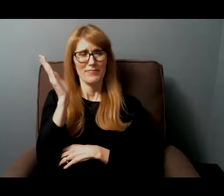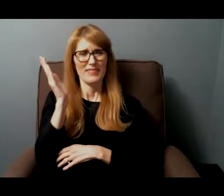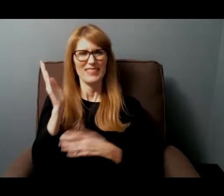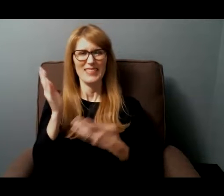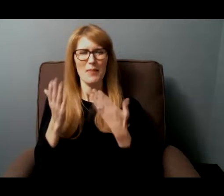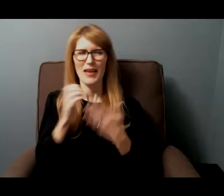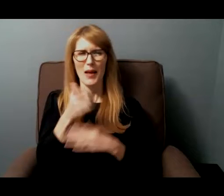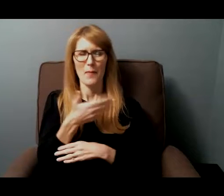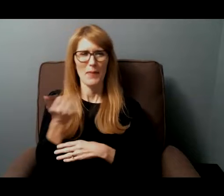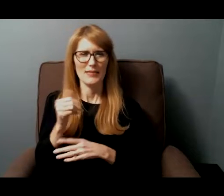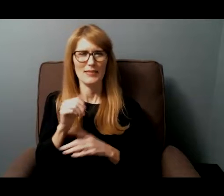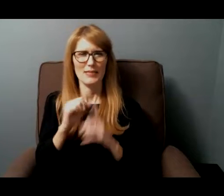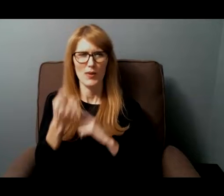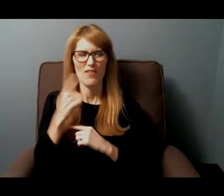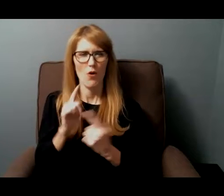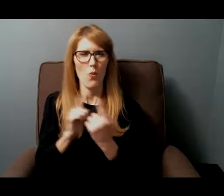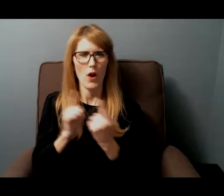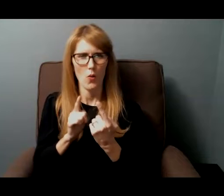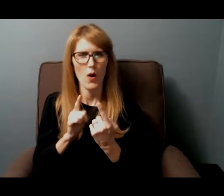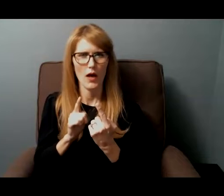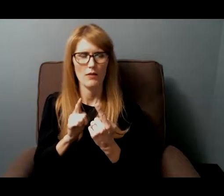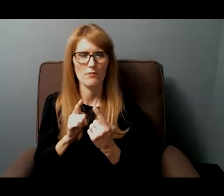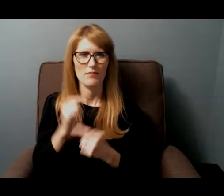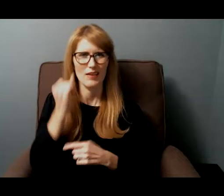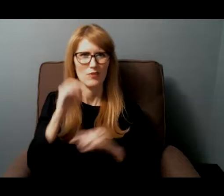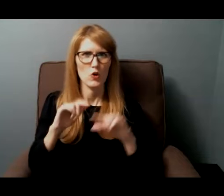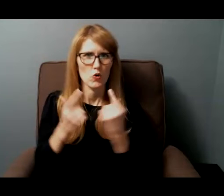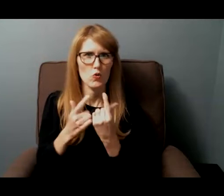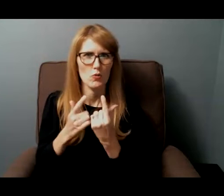that. The group setting isn't always great for that, but a webinar setting is even